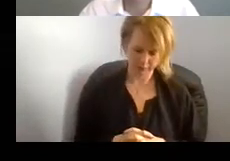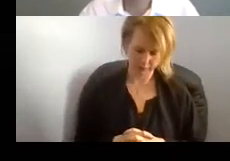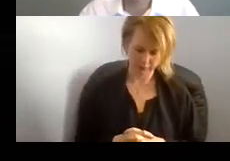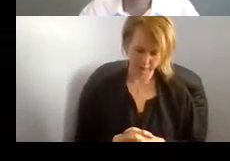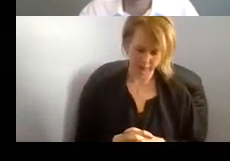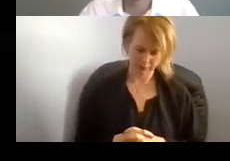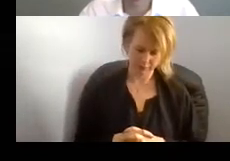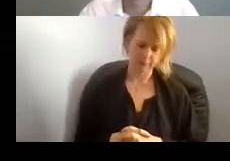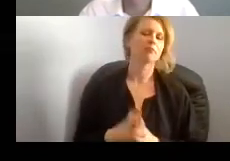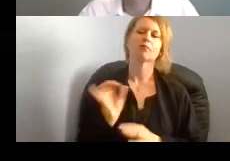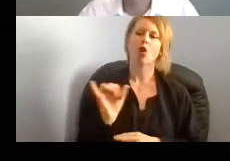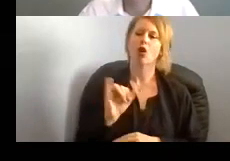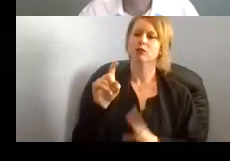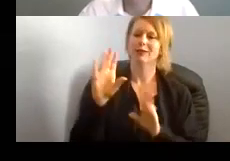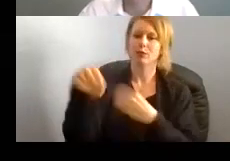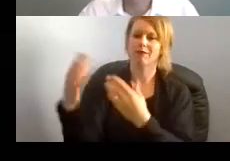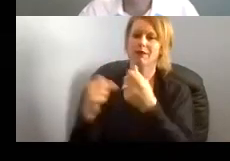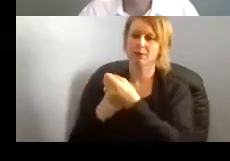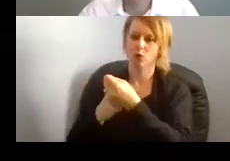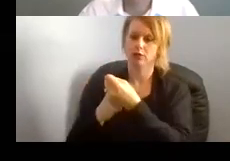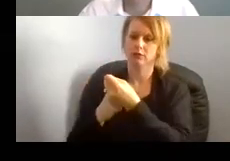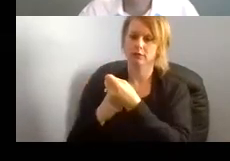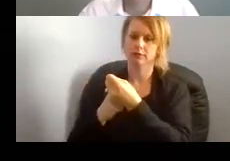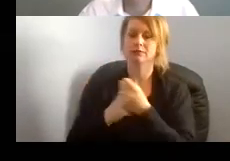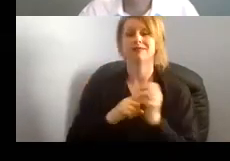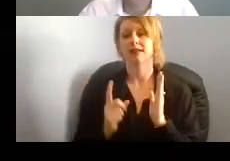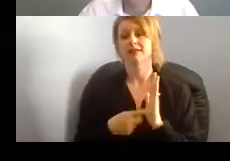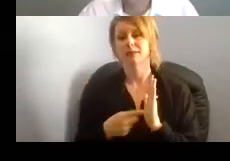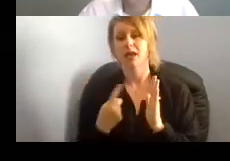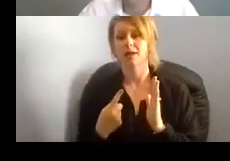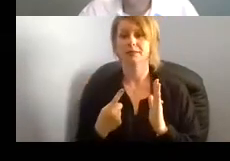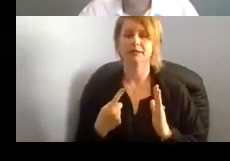providing support. There is a tendency sometimes for us to view self-care as the